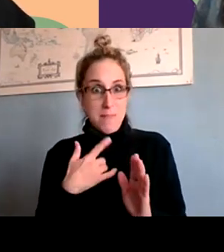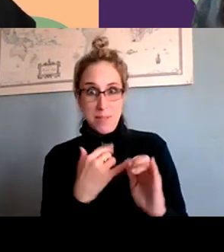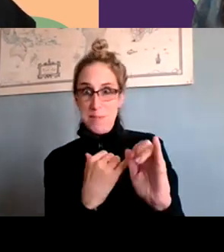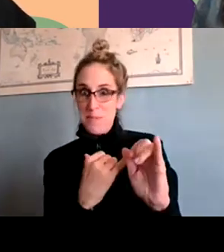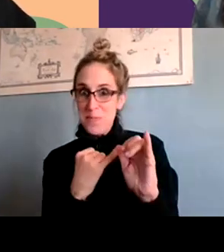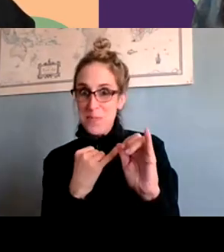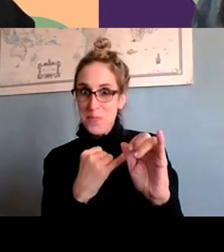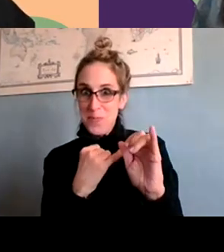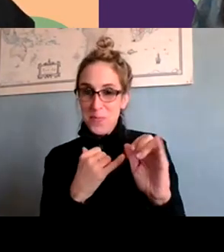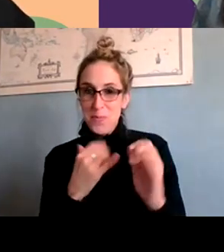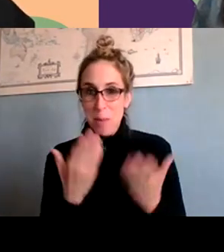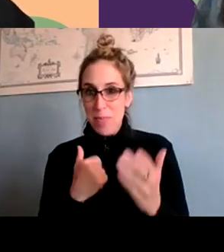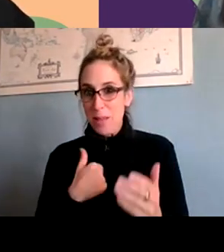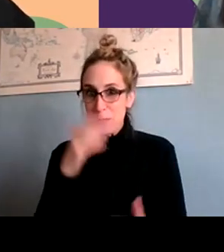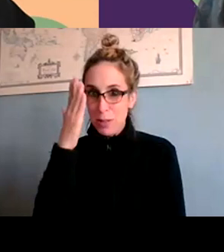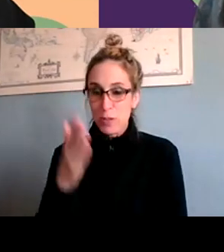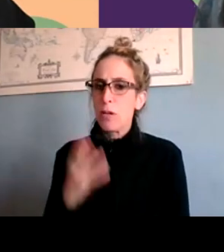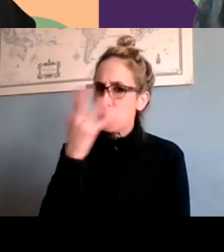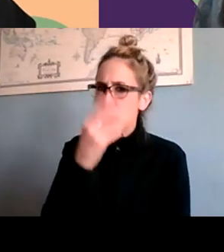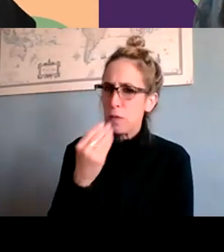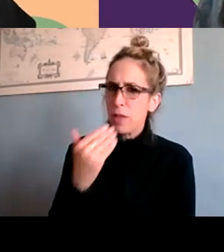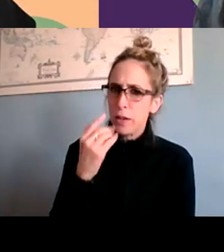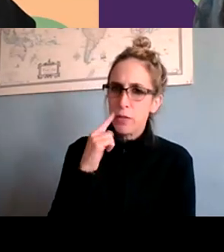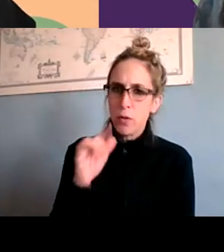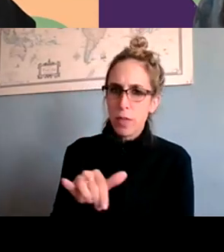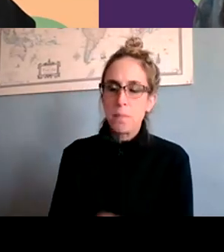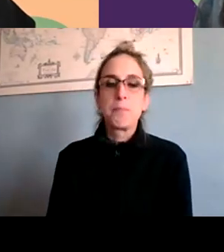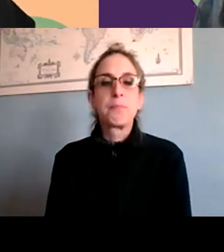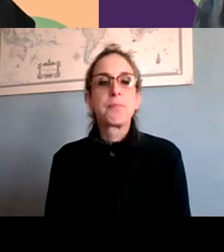Aurora Chang: Well beautiful, thank you for that um I would say, few that.